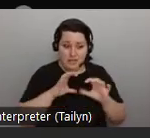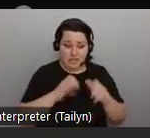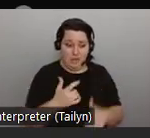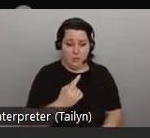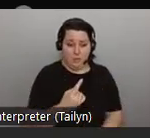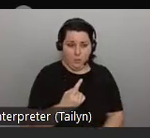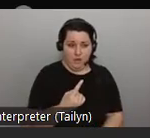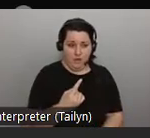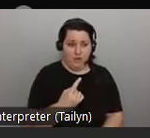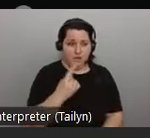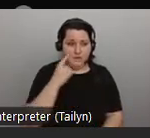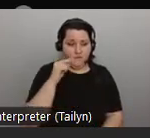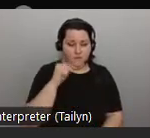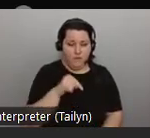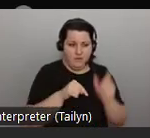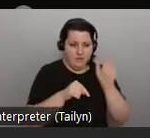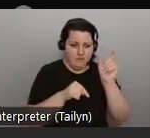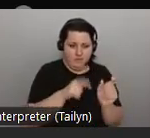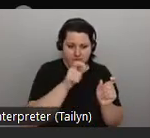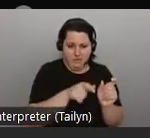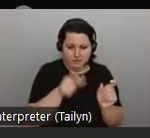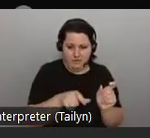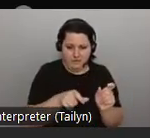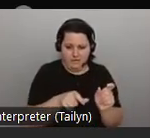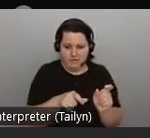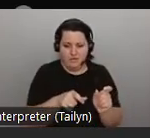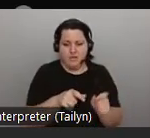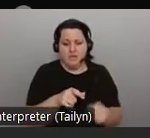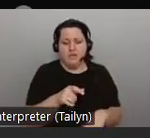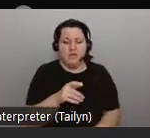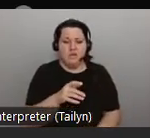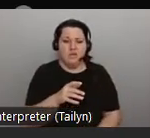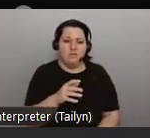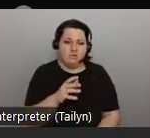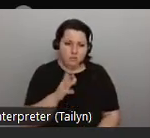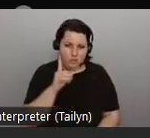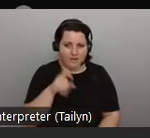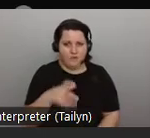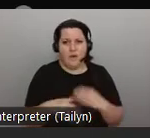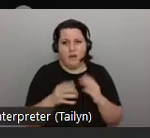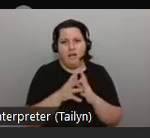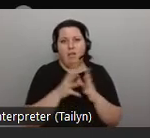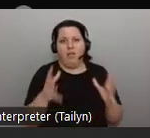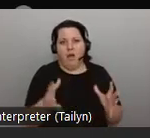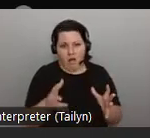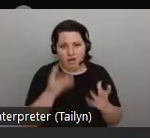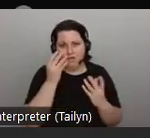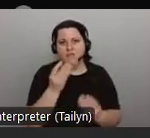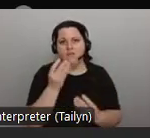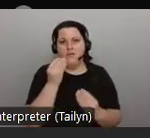keeping information (indiscernible)